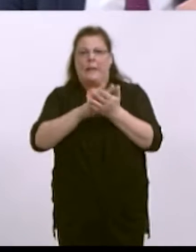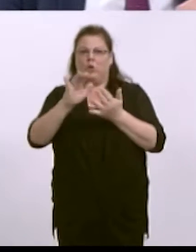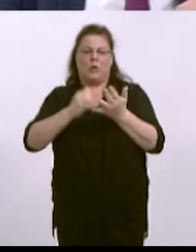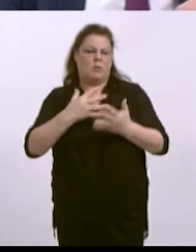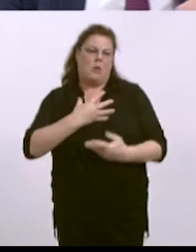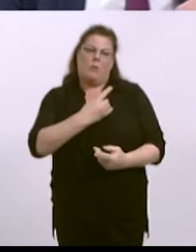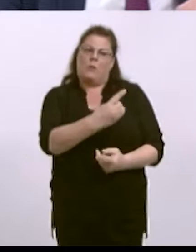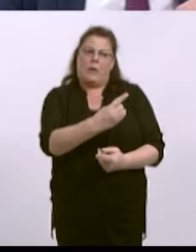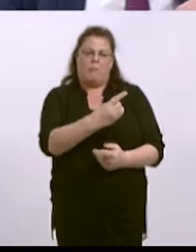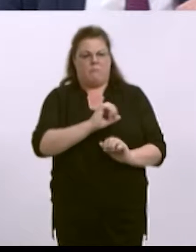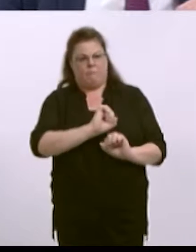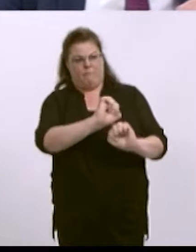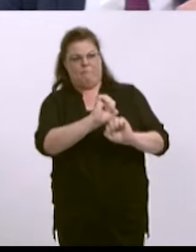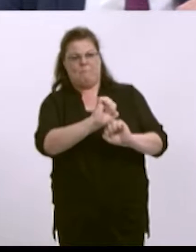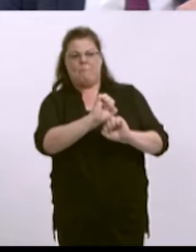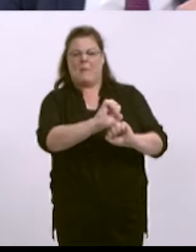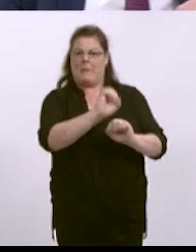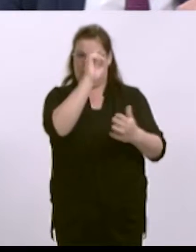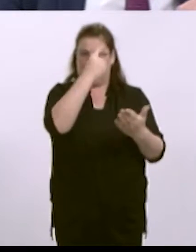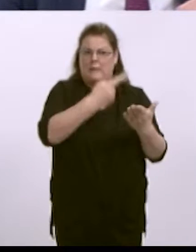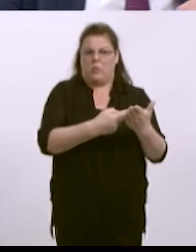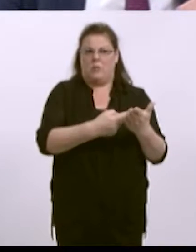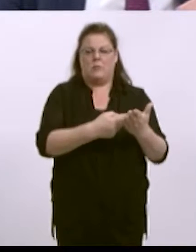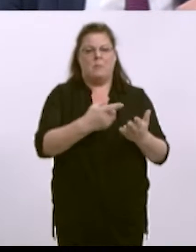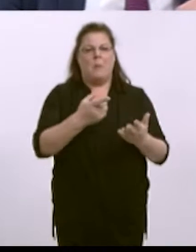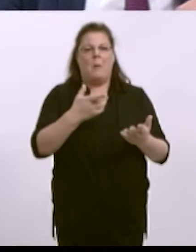for the profession how it organises itself, but I donít hold to the view that the independent